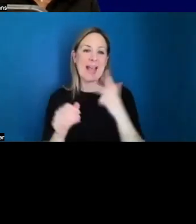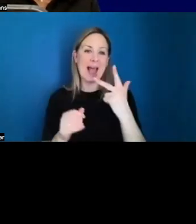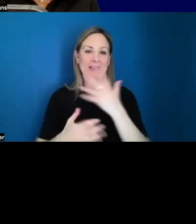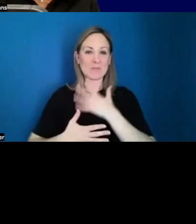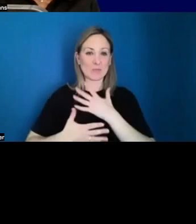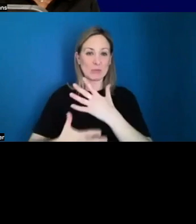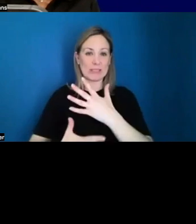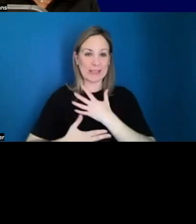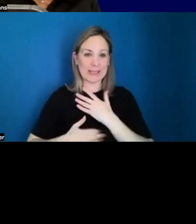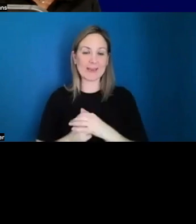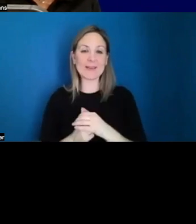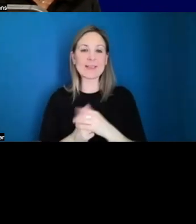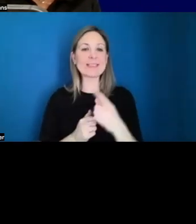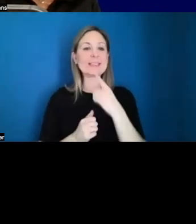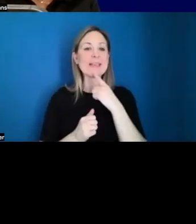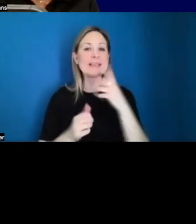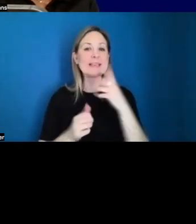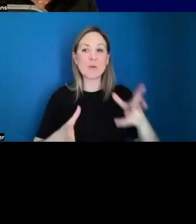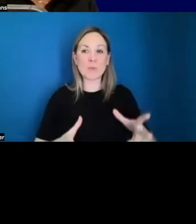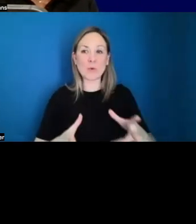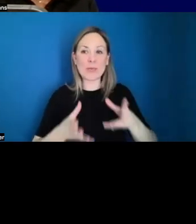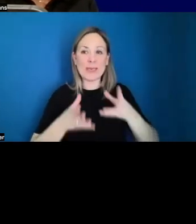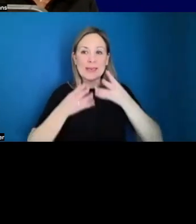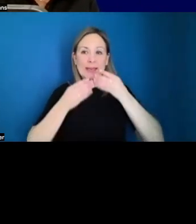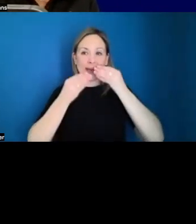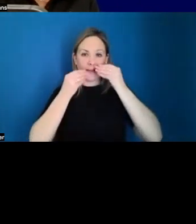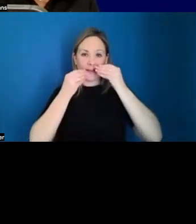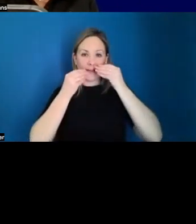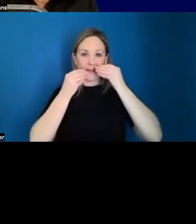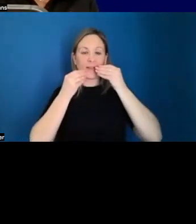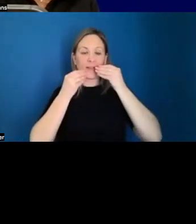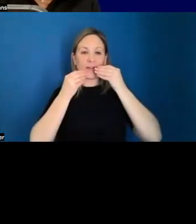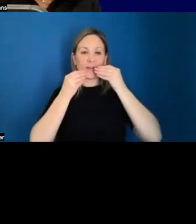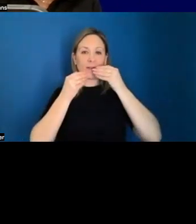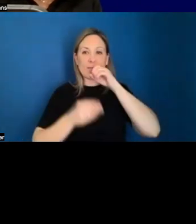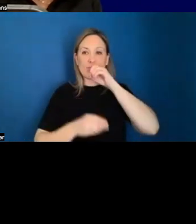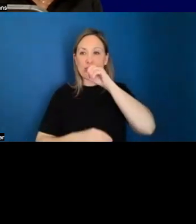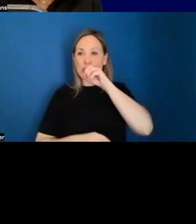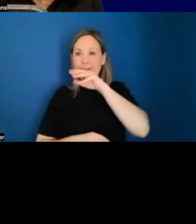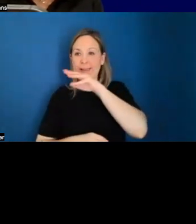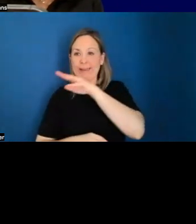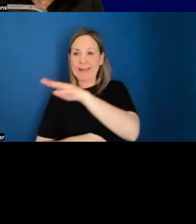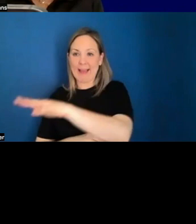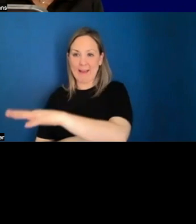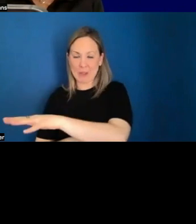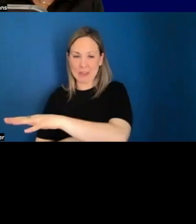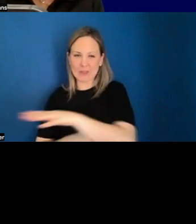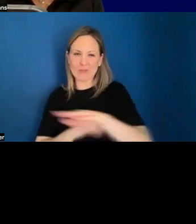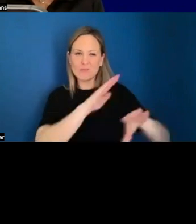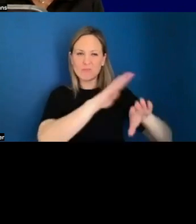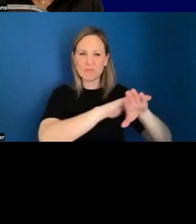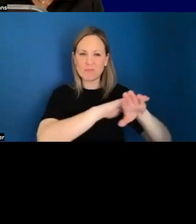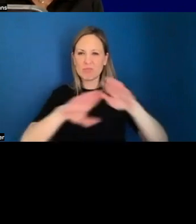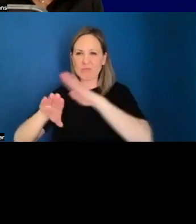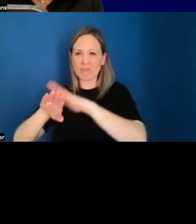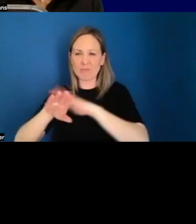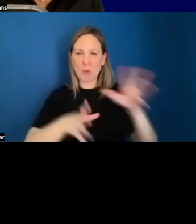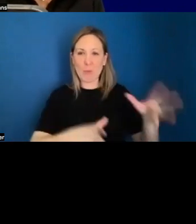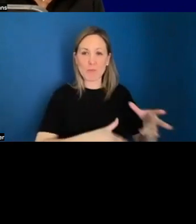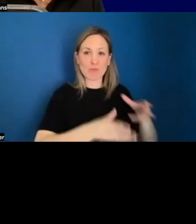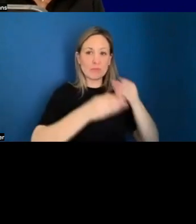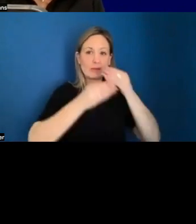breathe in from anticlockwise movement and breathe out on the clockwise movement. On